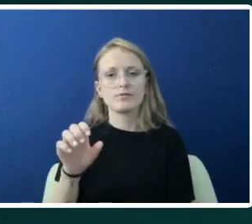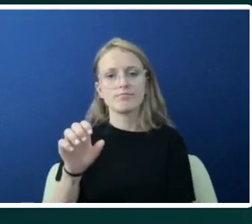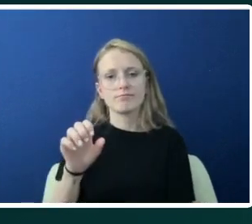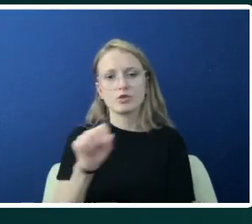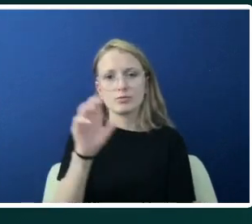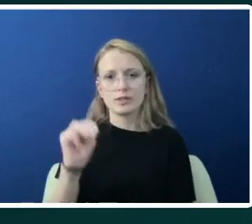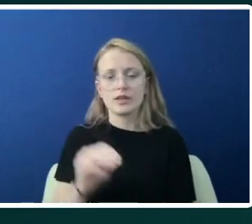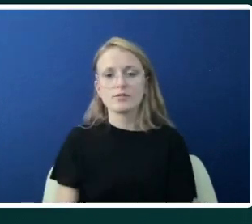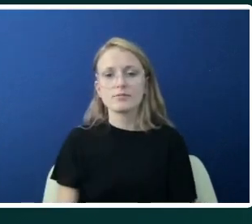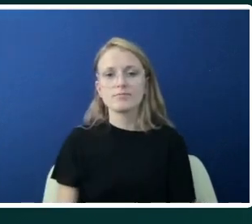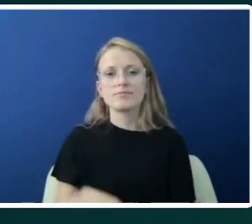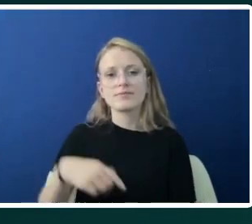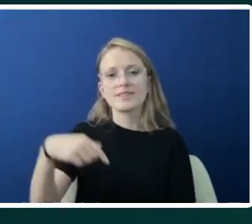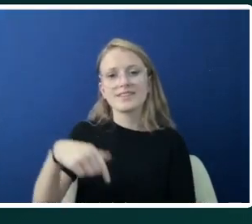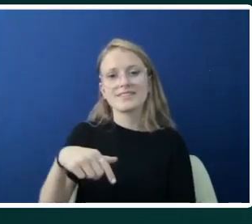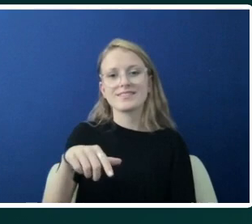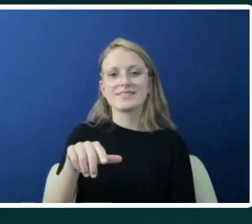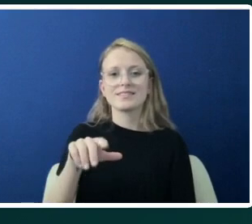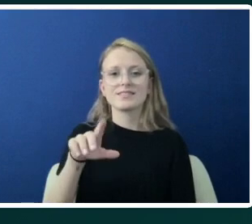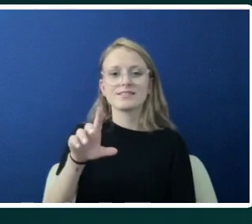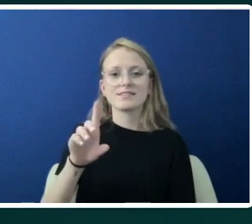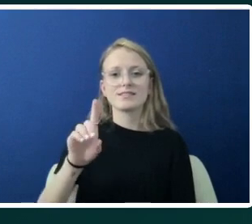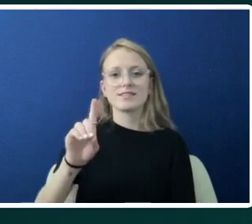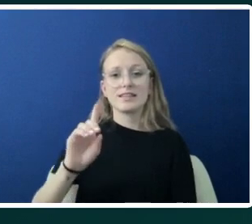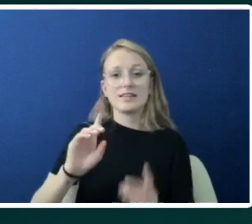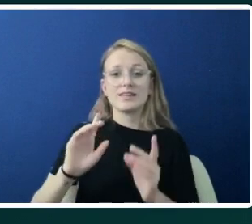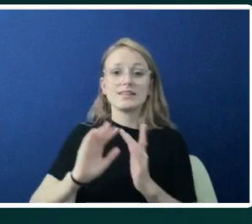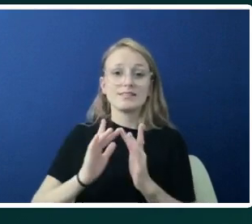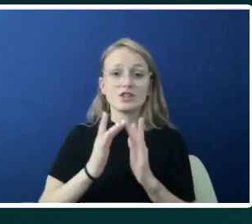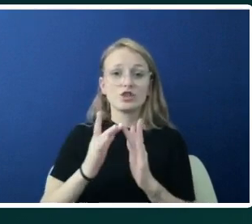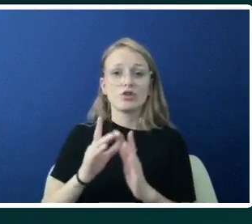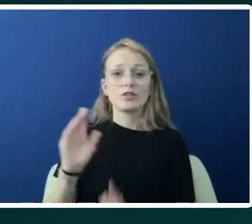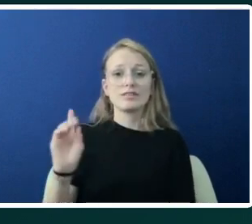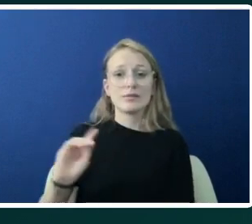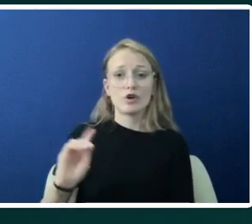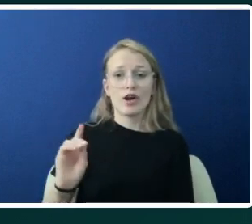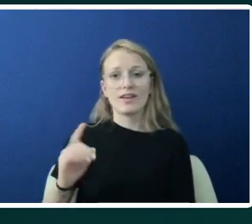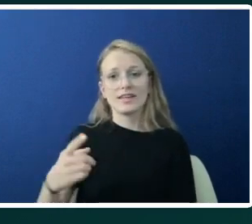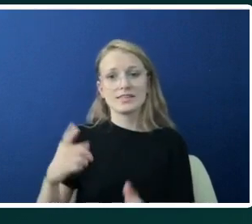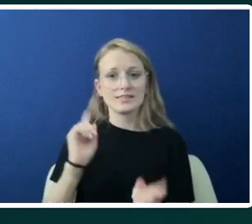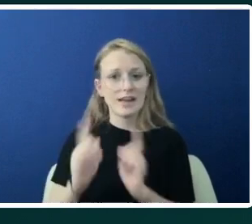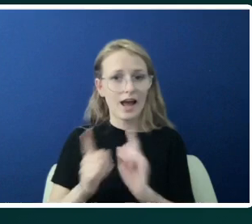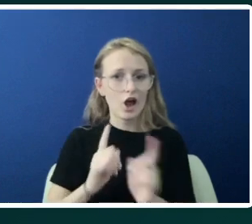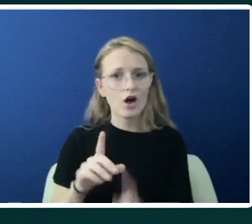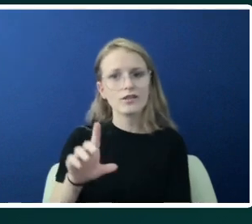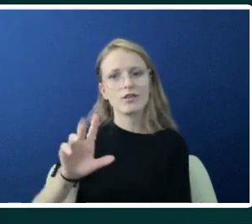or 3D Project. This project started back in 2018, with six different teachers from,